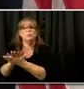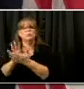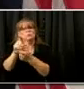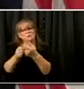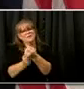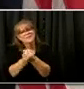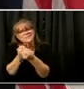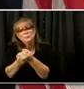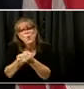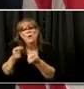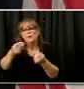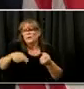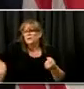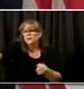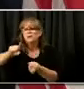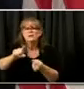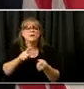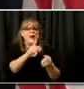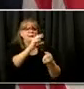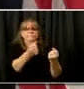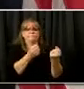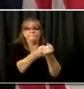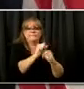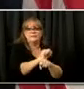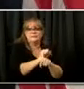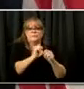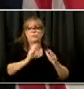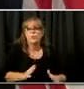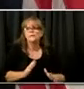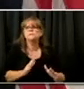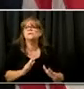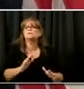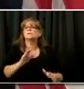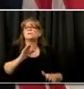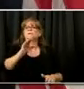i'm inviting you to share on facebook or twitter what you're doing as an educator as a parent as a